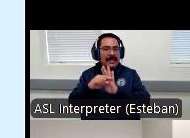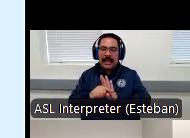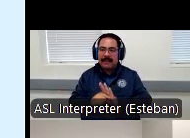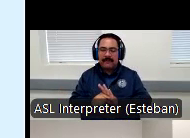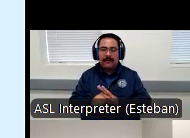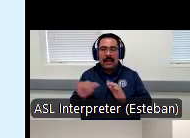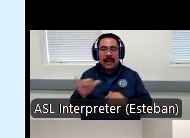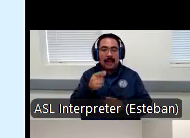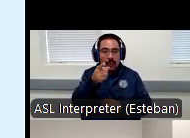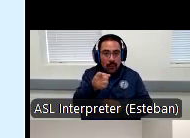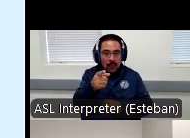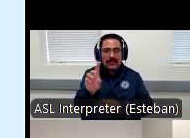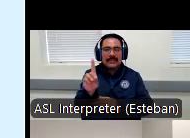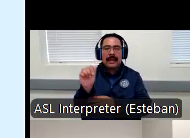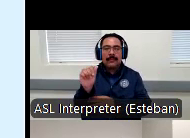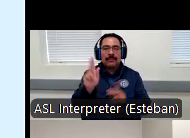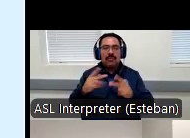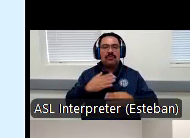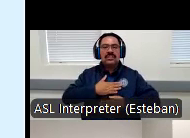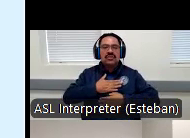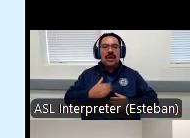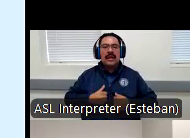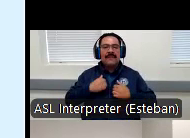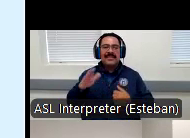Like you, disabled people enjoy living their best lives,